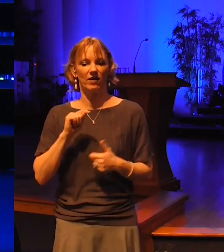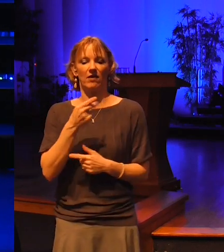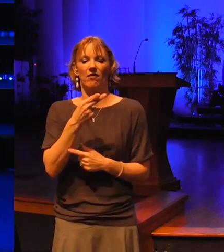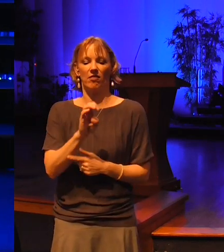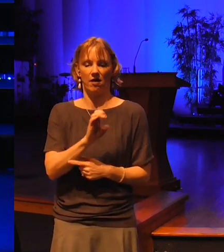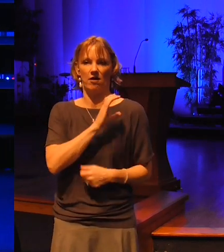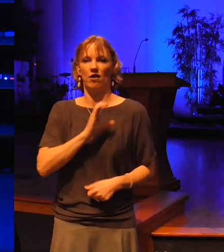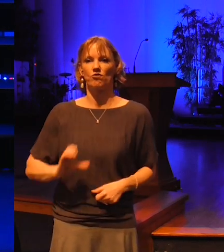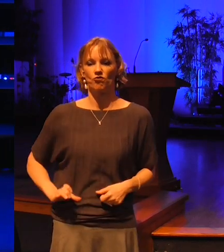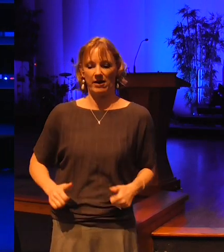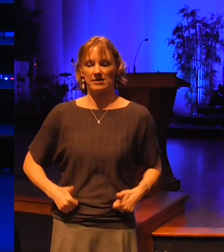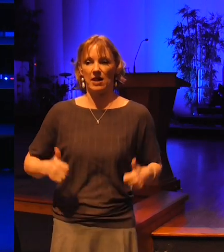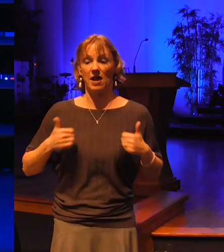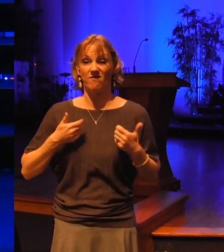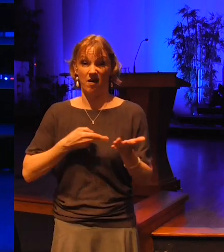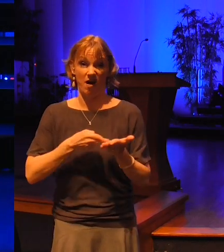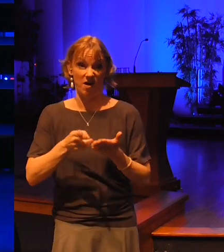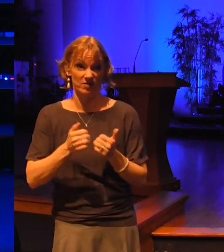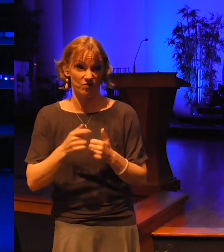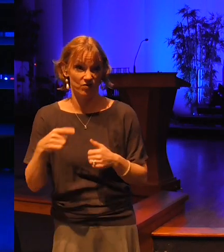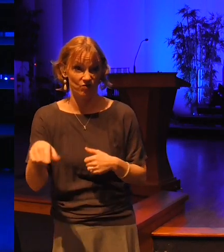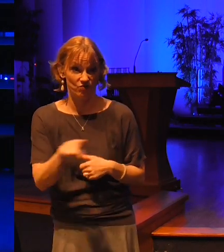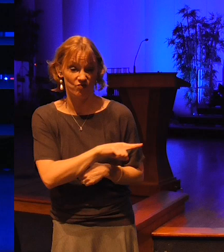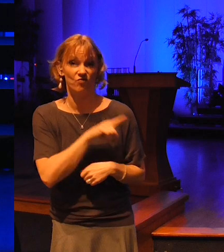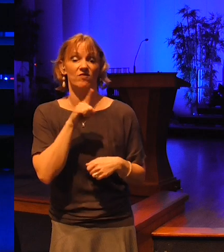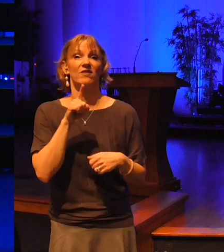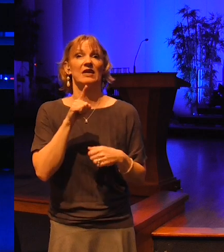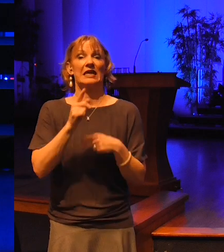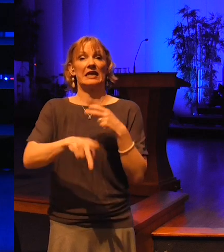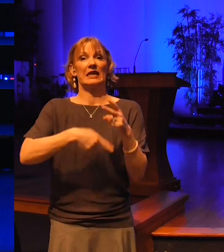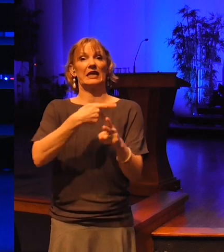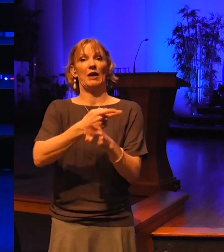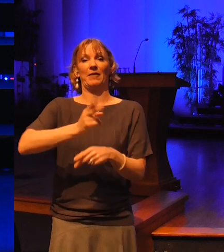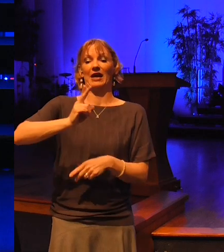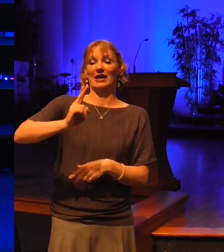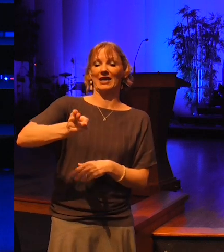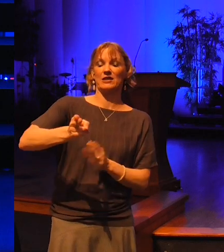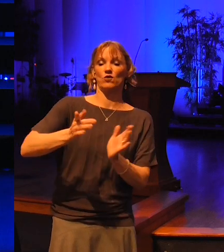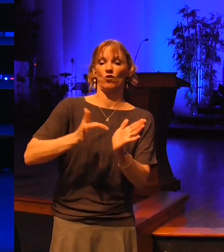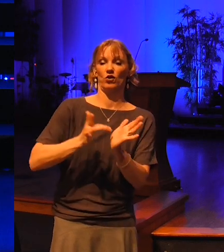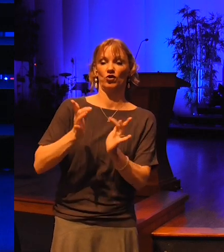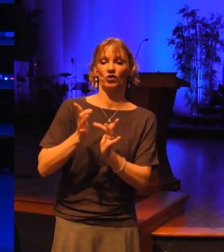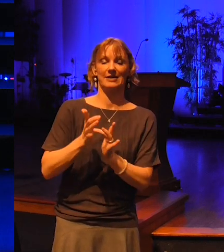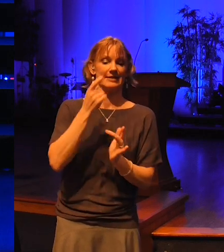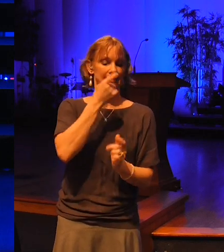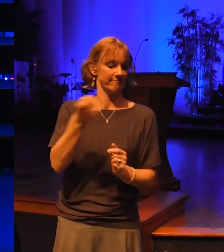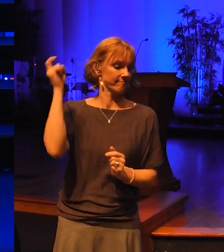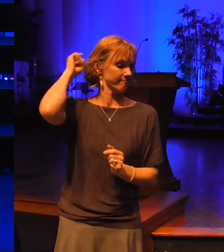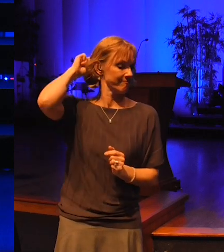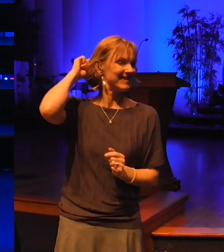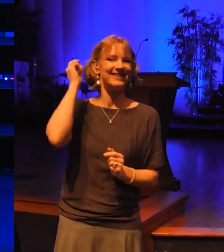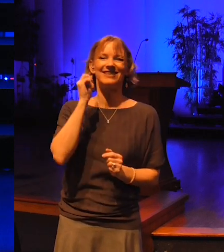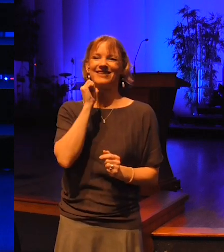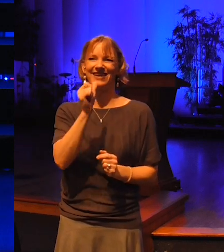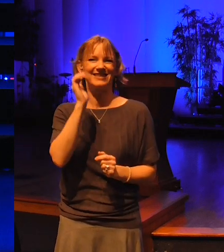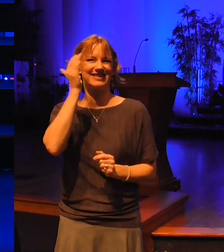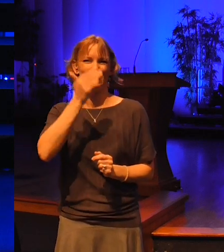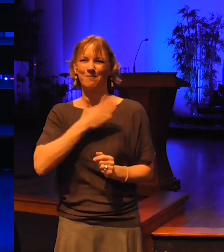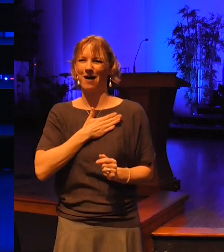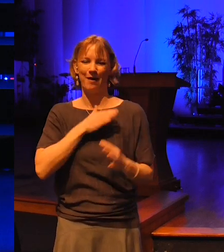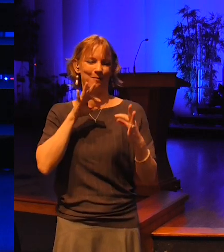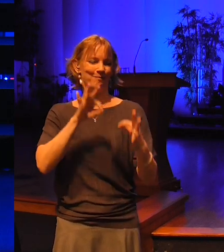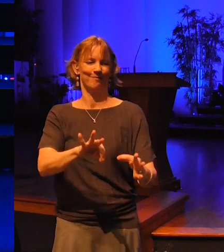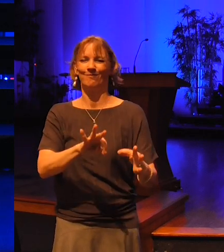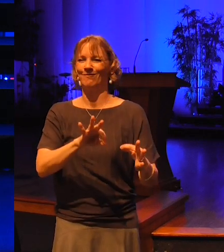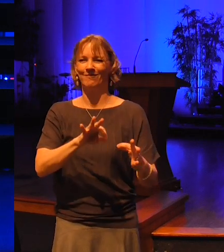with you in keeping the historical Jesus in mind that does not sound like my ideal spring break to